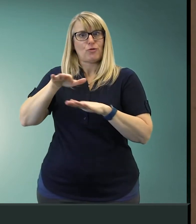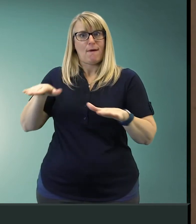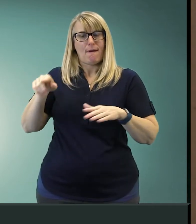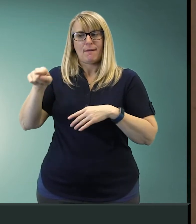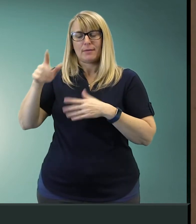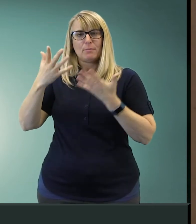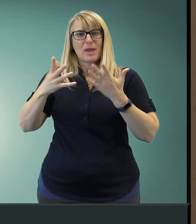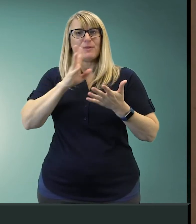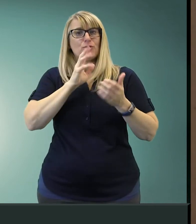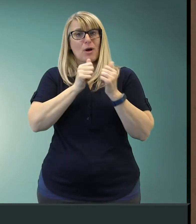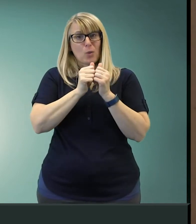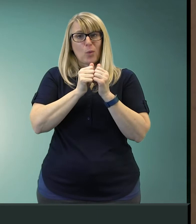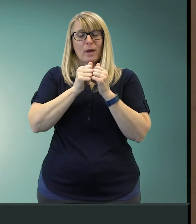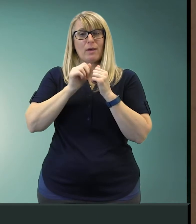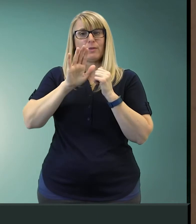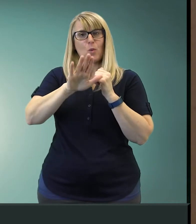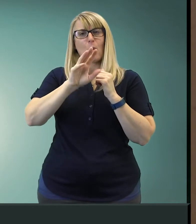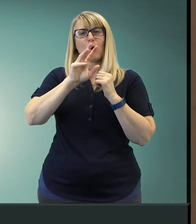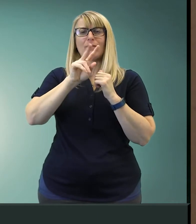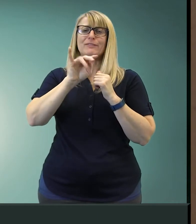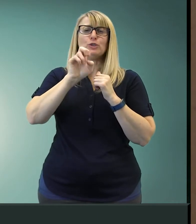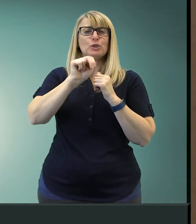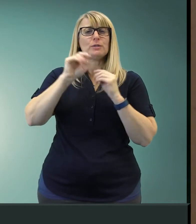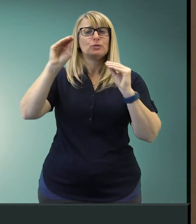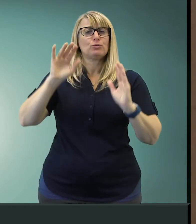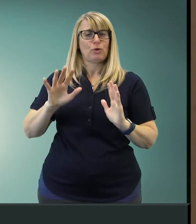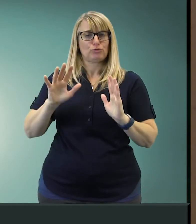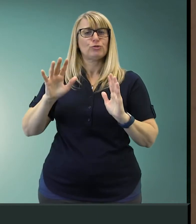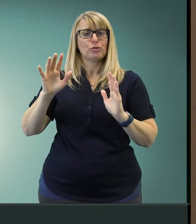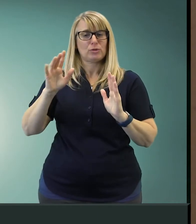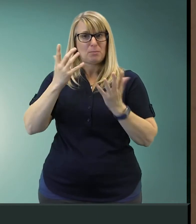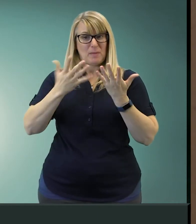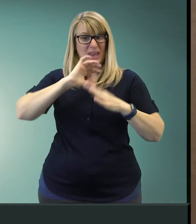If you could probably talk to the vision instructor, and see if they can arrange that.